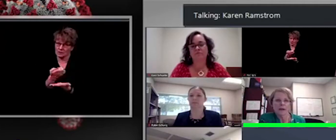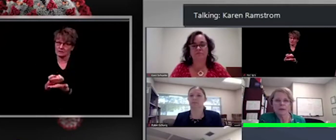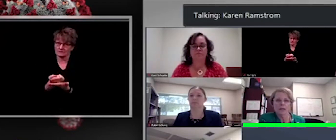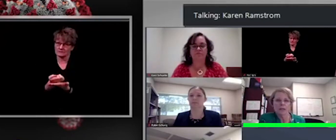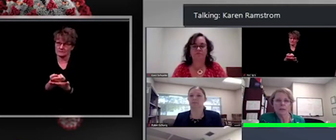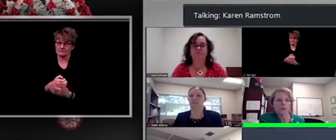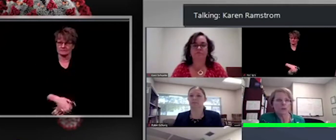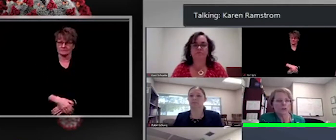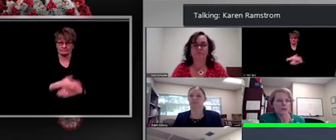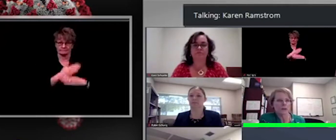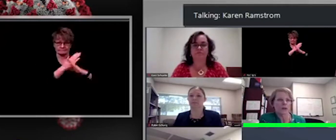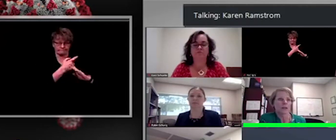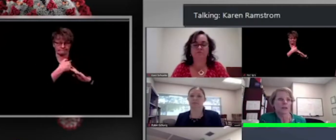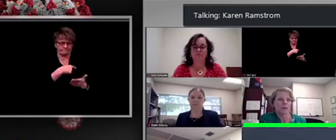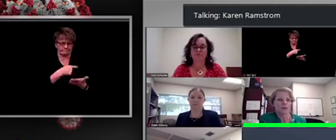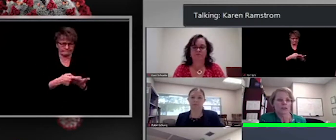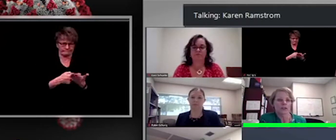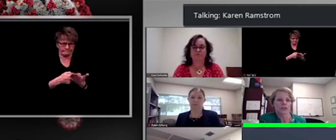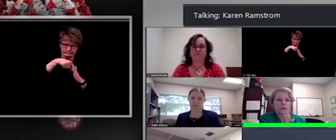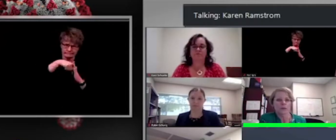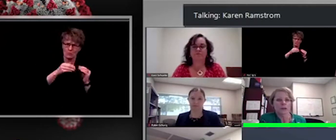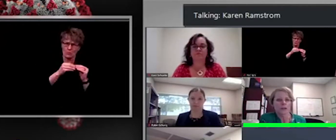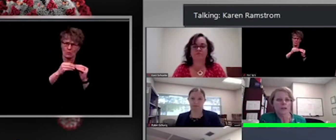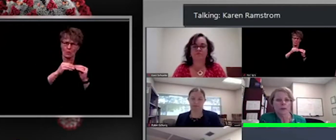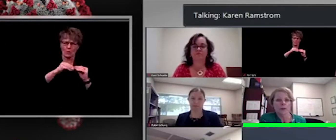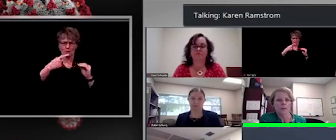immunity, but really we should be talking about prevention. We should be talking about